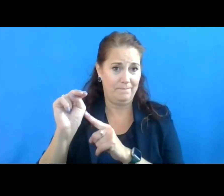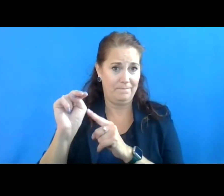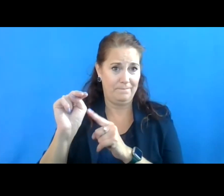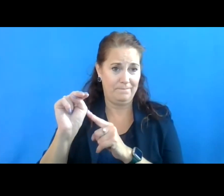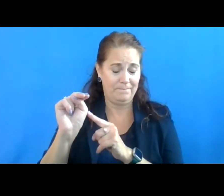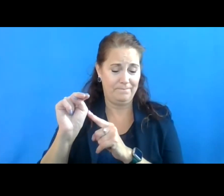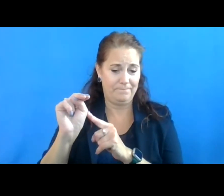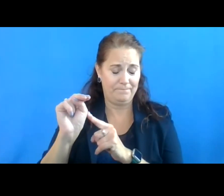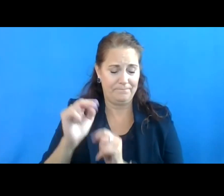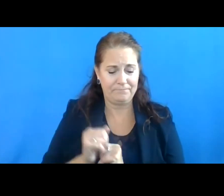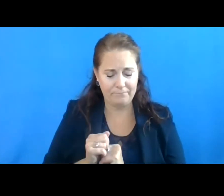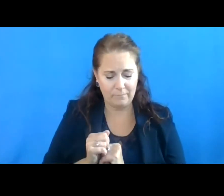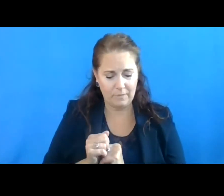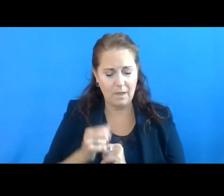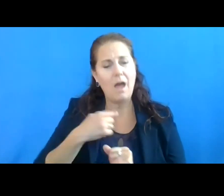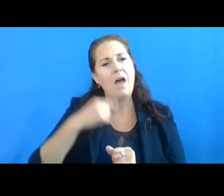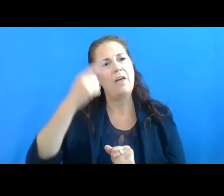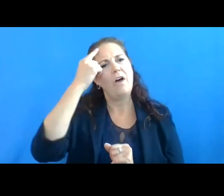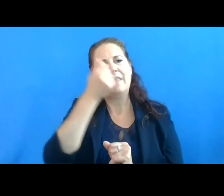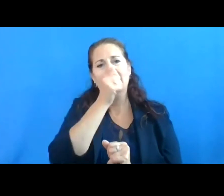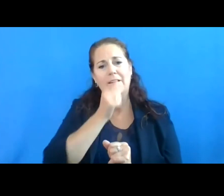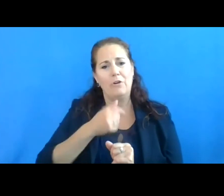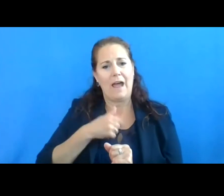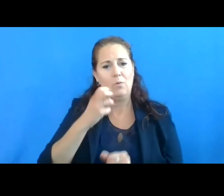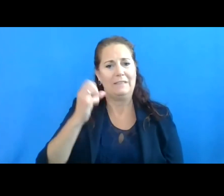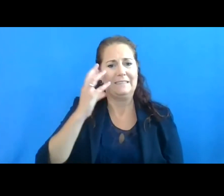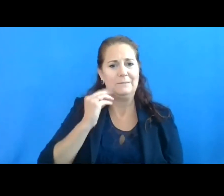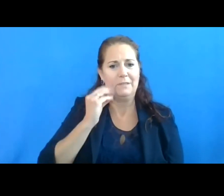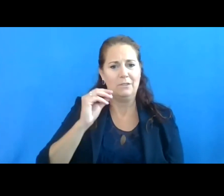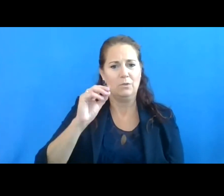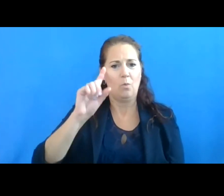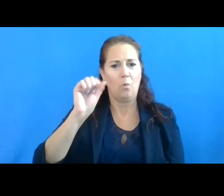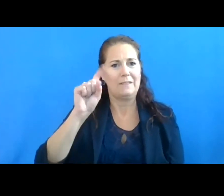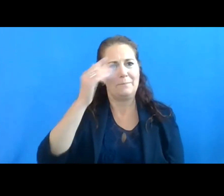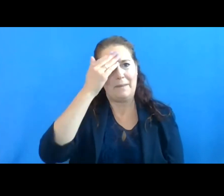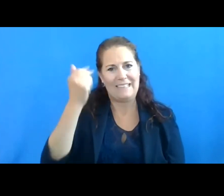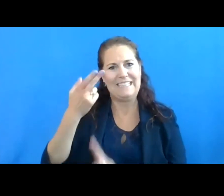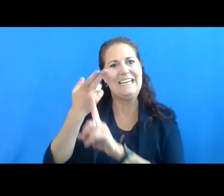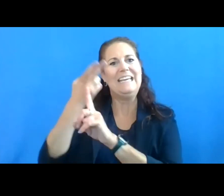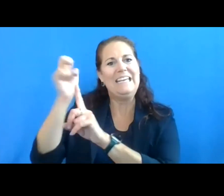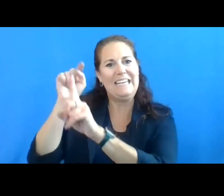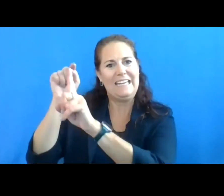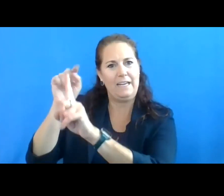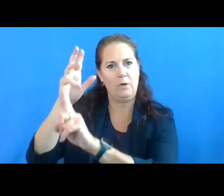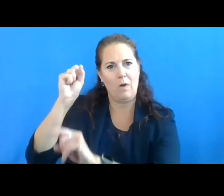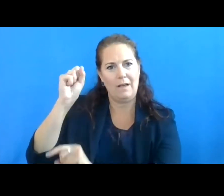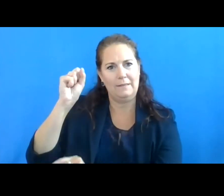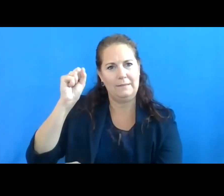I thought that the suffering I was experiencing was because he was an Indian and there was